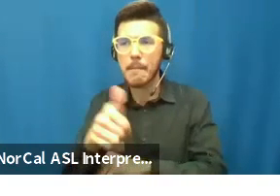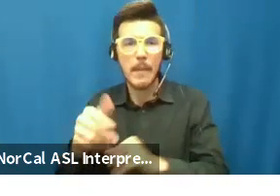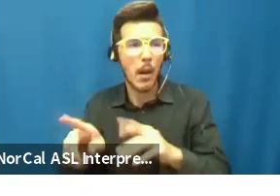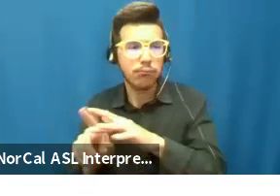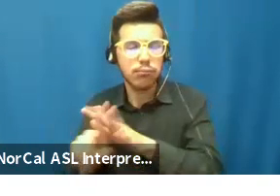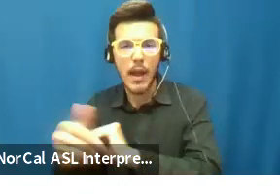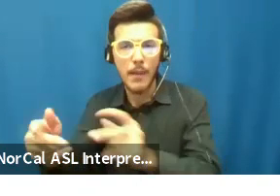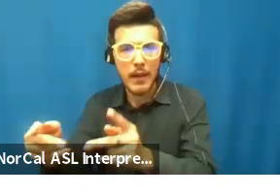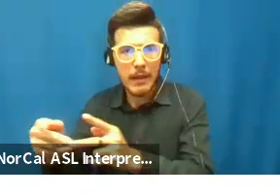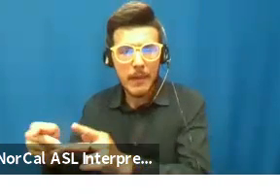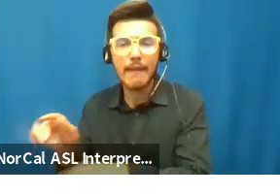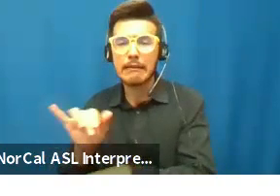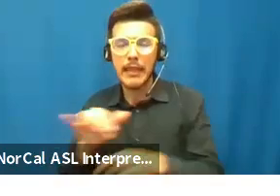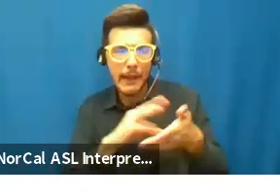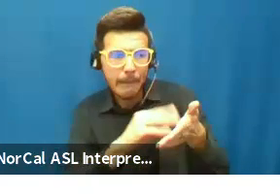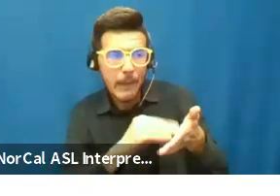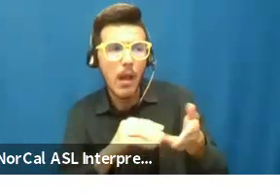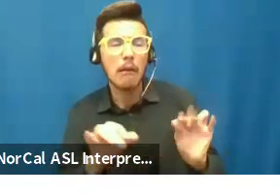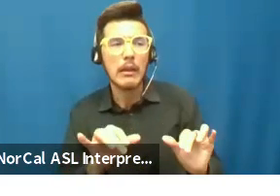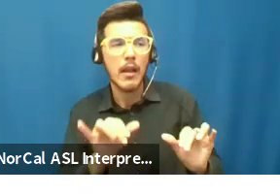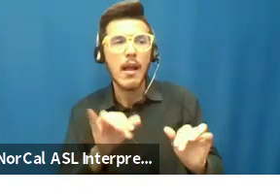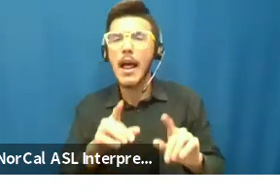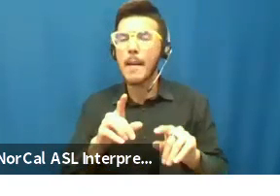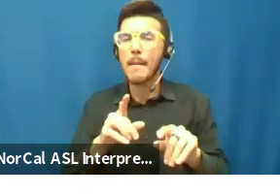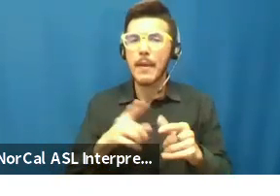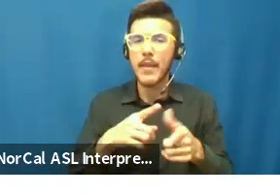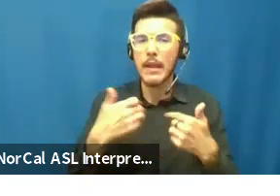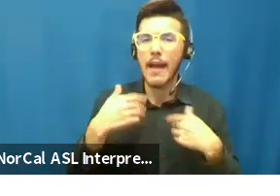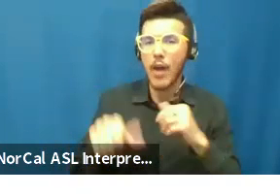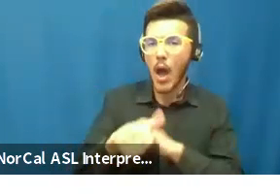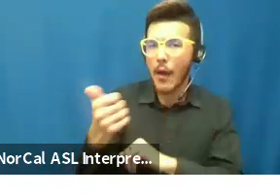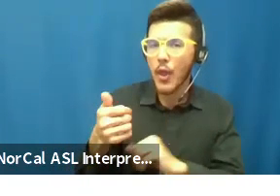patient care services. And then we had others that were a little more surprising, like someone